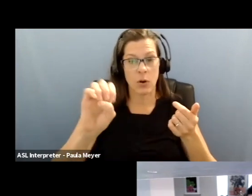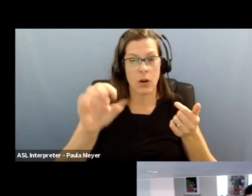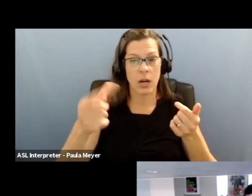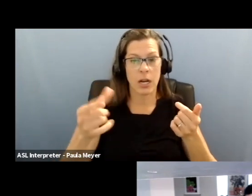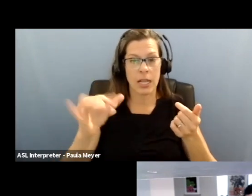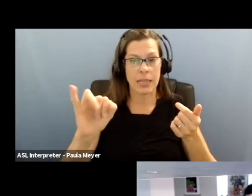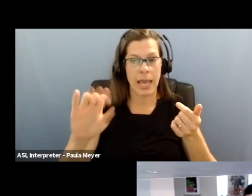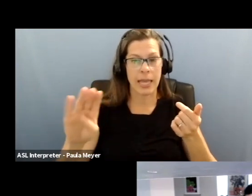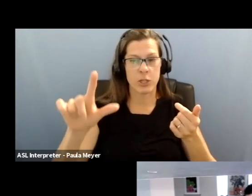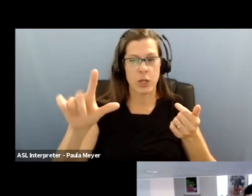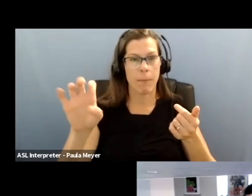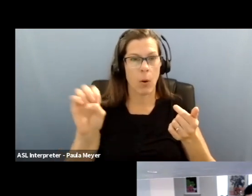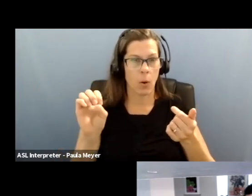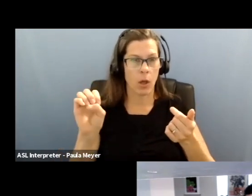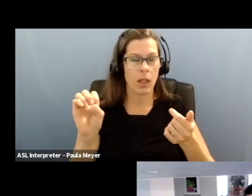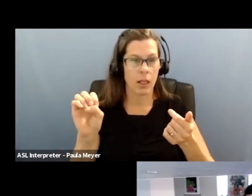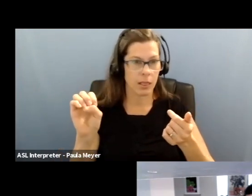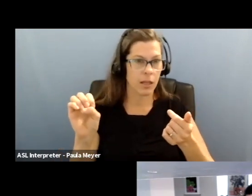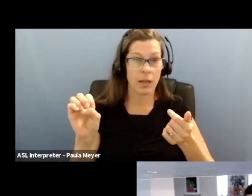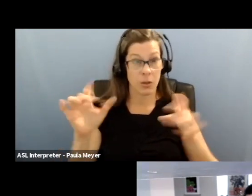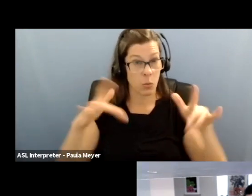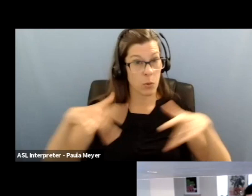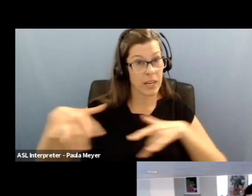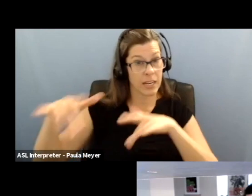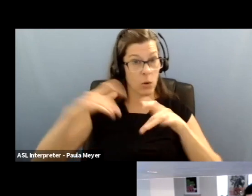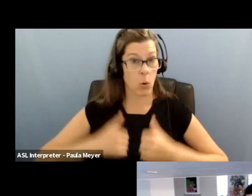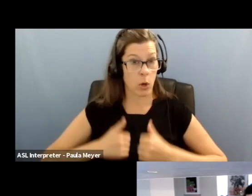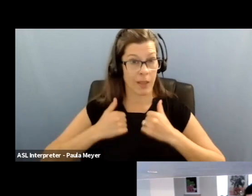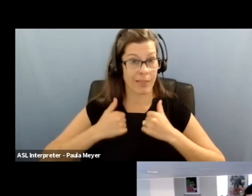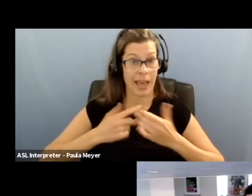would you recommend recording a live program that has live captioning already enabled